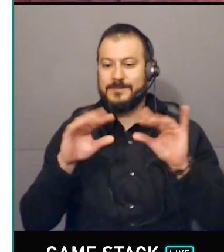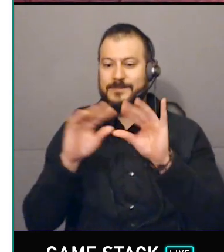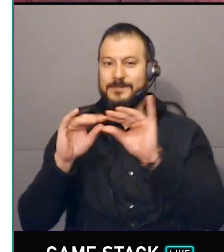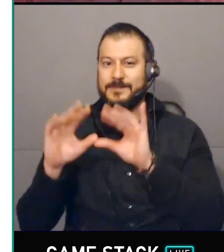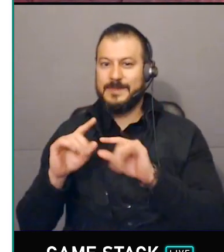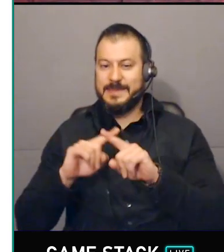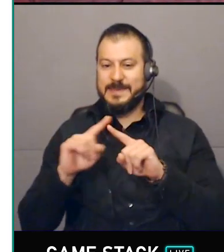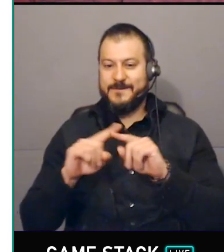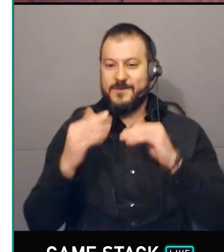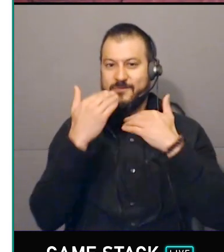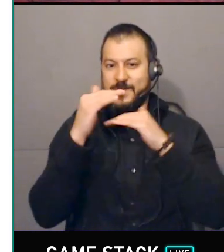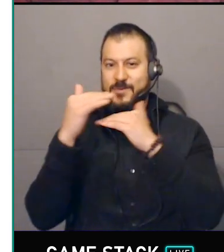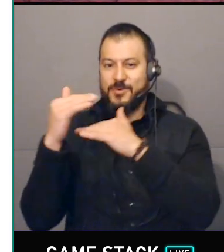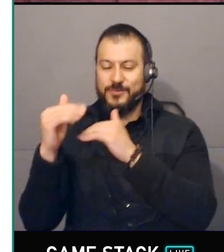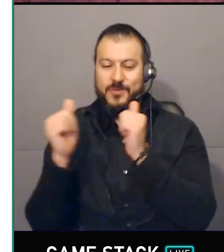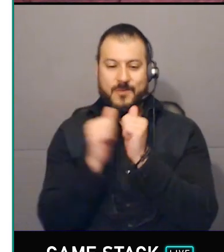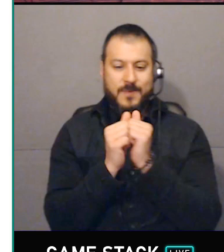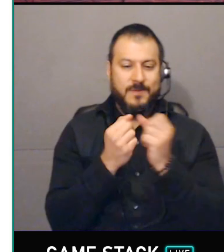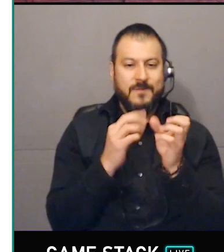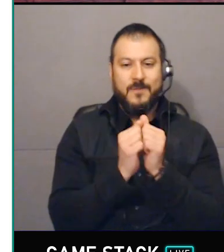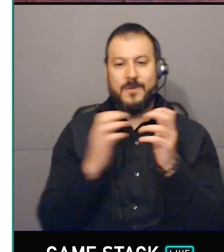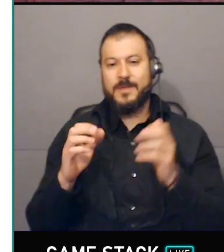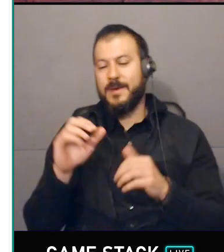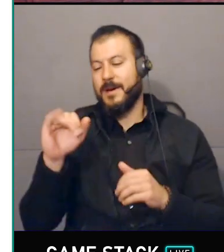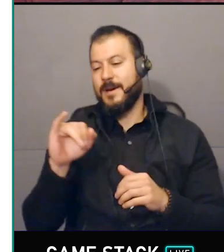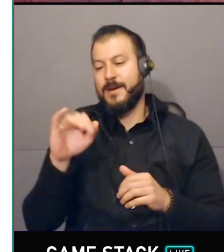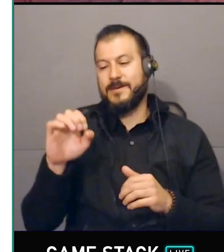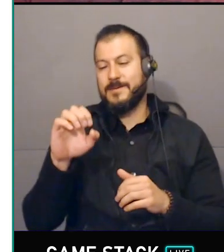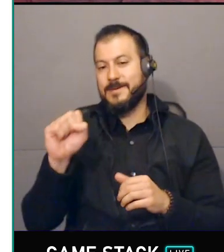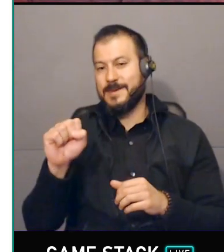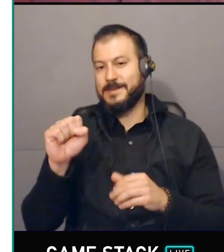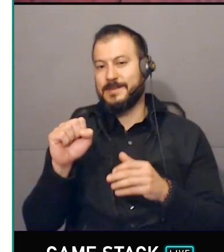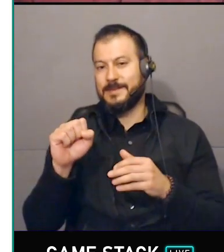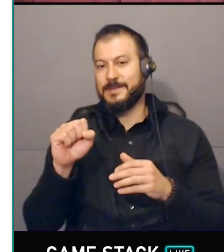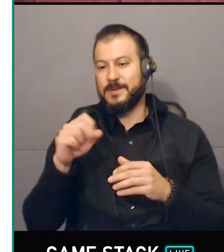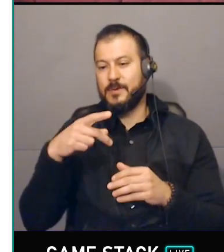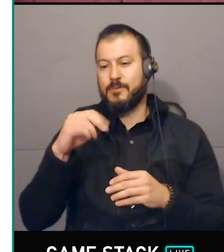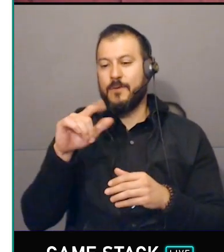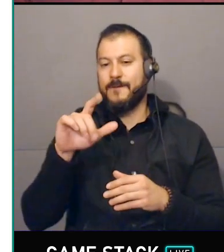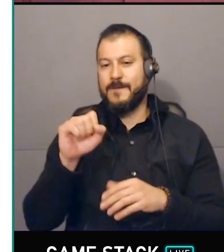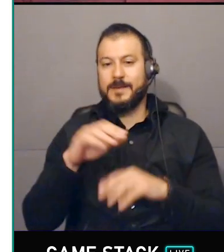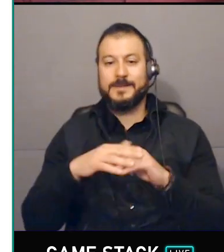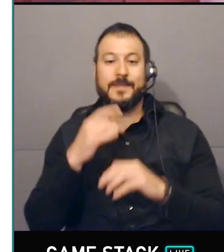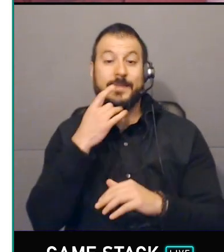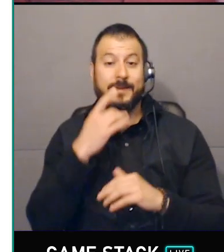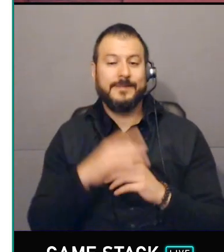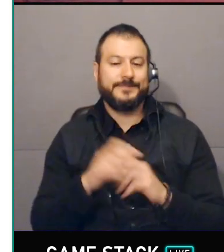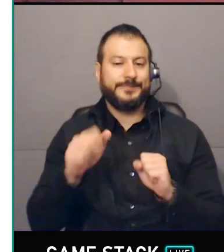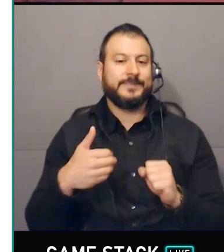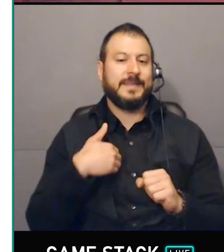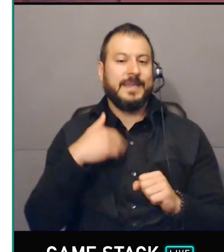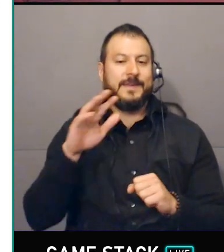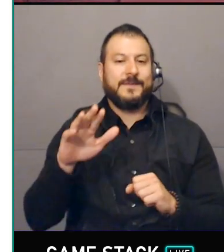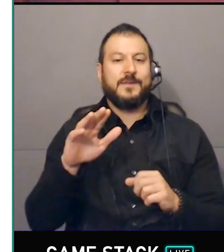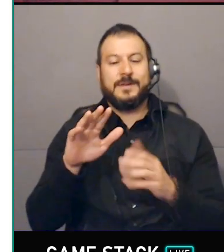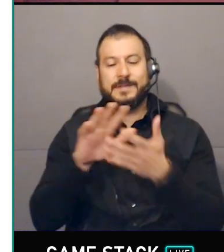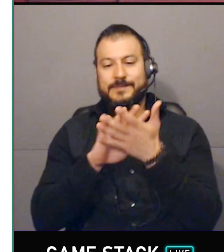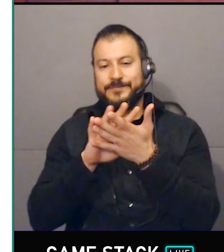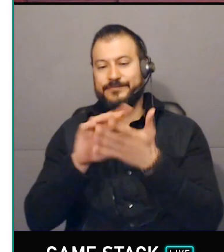different sorts, with or without IES profiles on these lights. You can also have your emissives textured and the light probe,